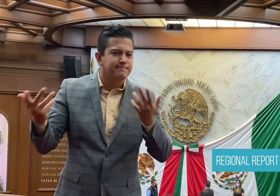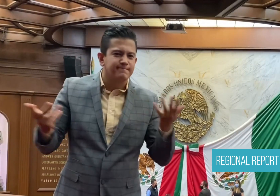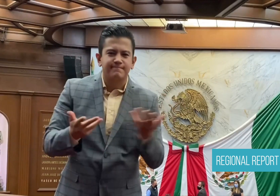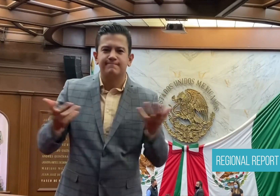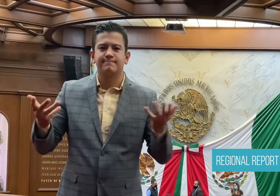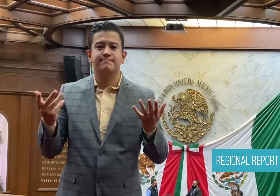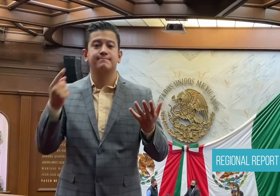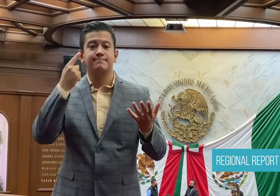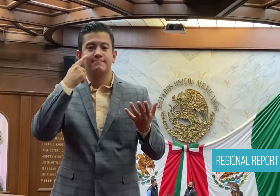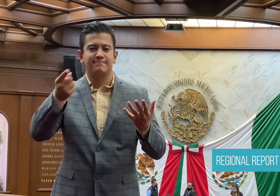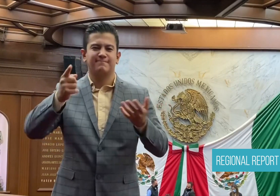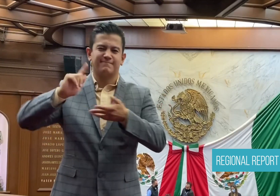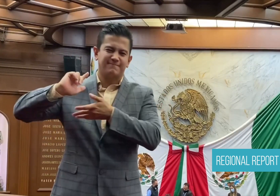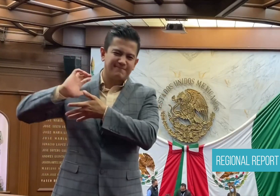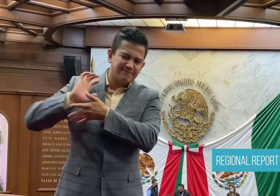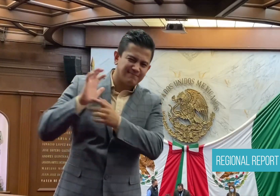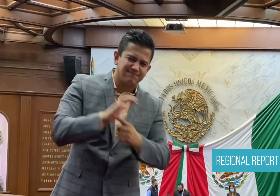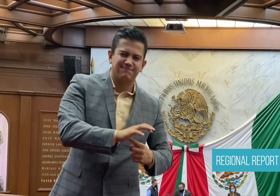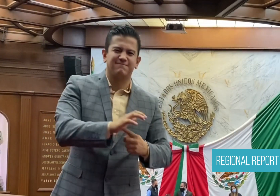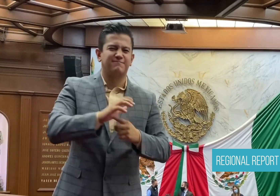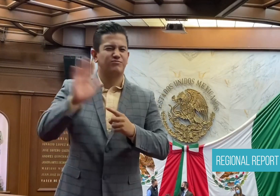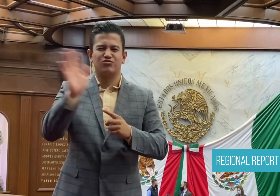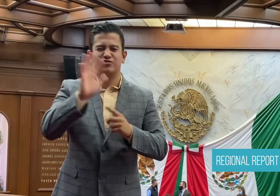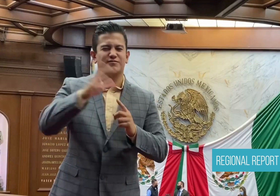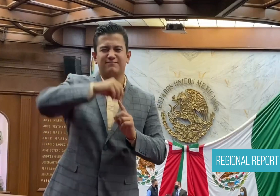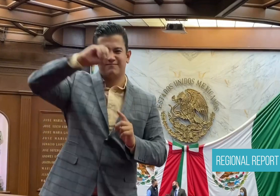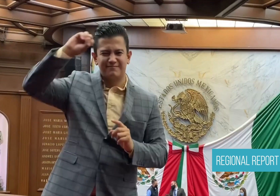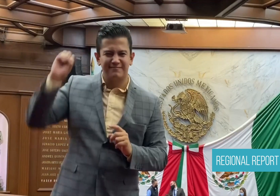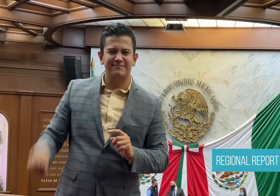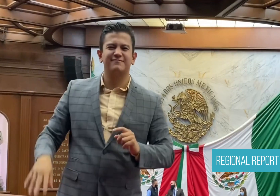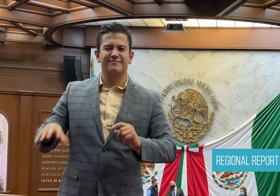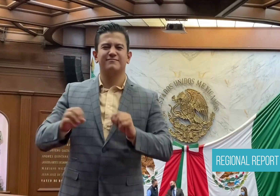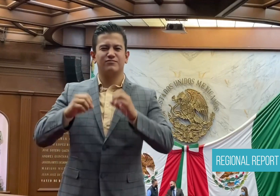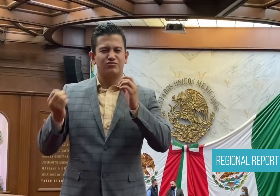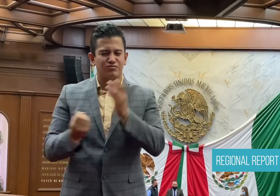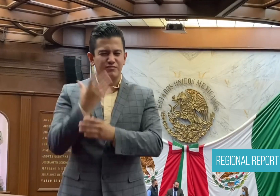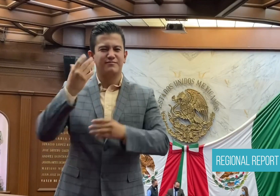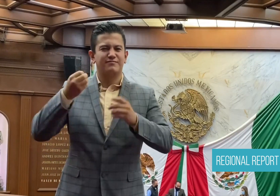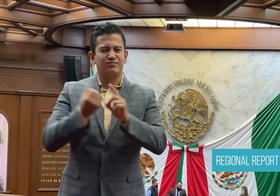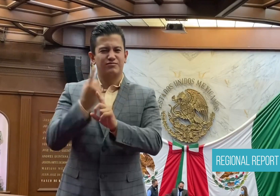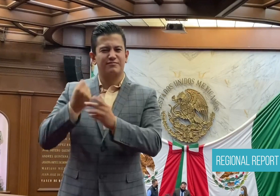for all groups, with emphasis on support for disabled people.